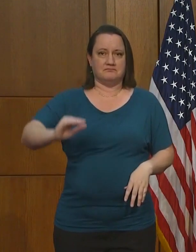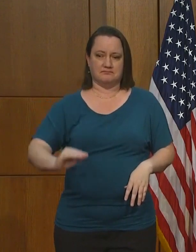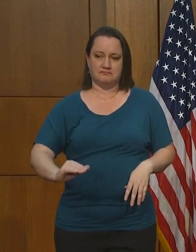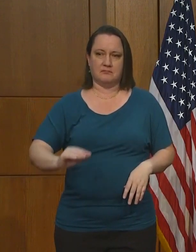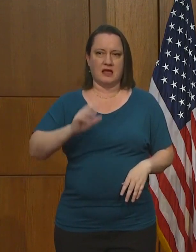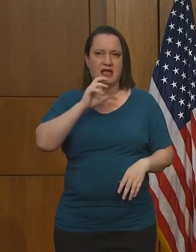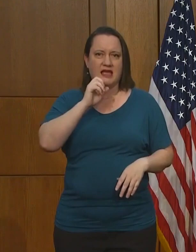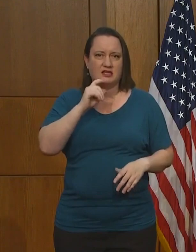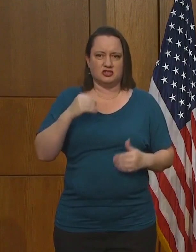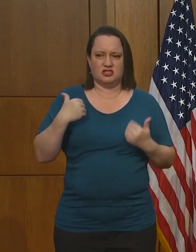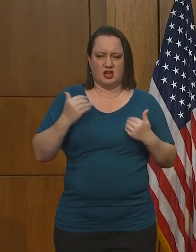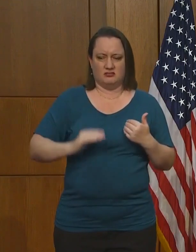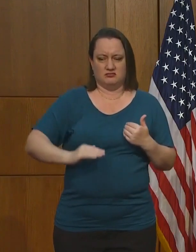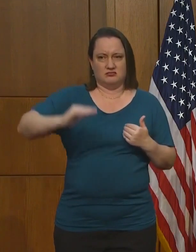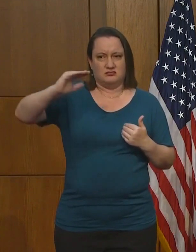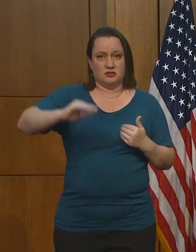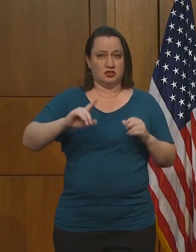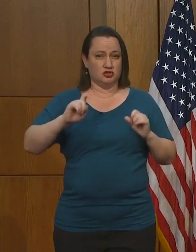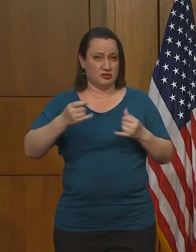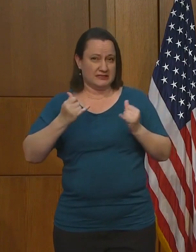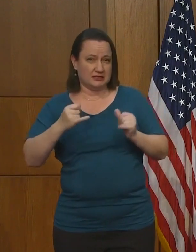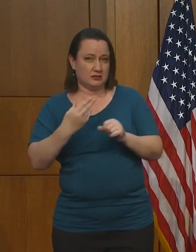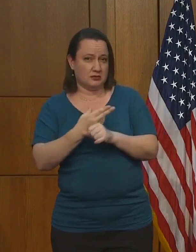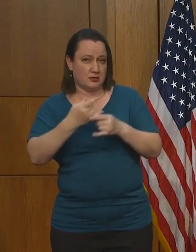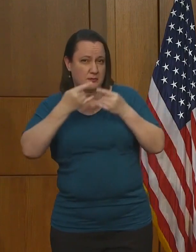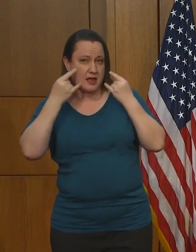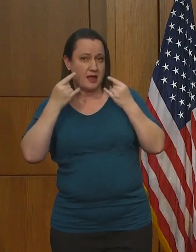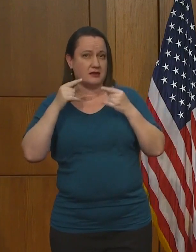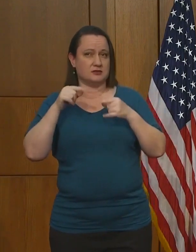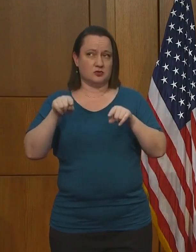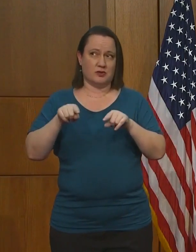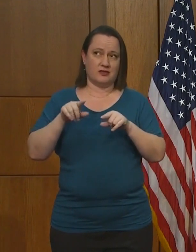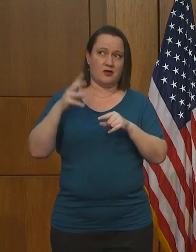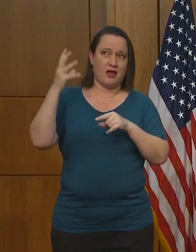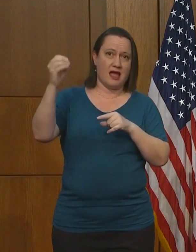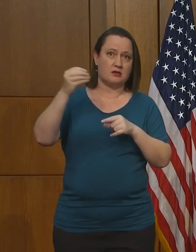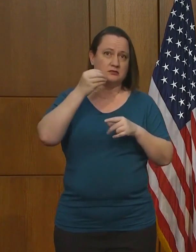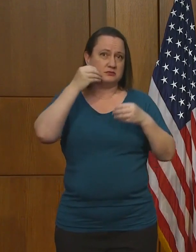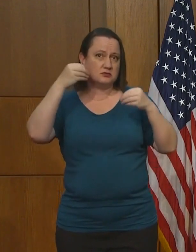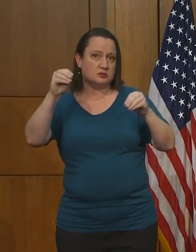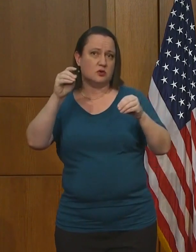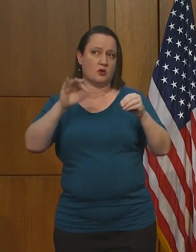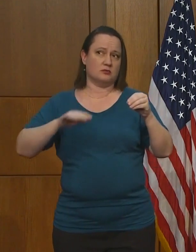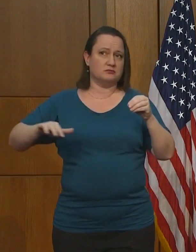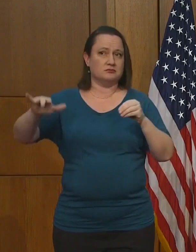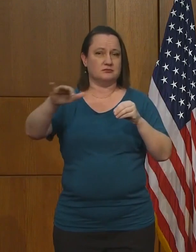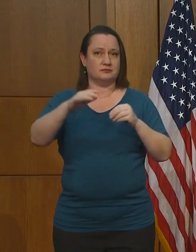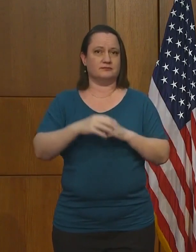WHEN THEY'RE OUT IN PUBLIC. GROCERY STORES AROUND. YEAH I'M